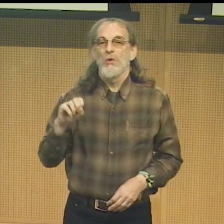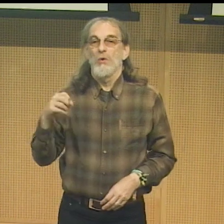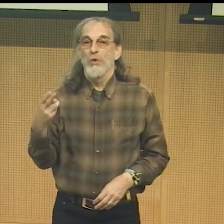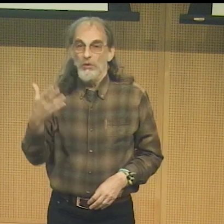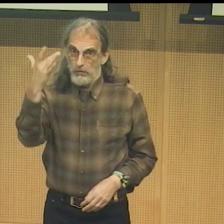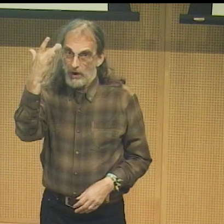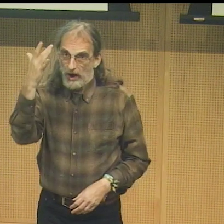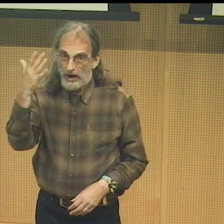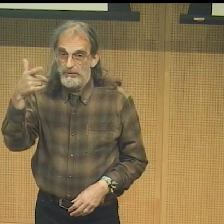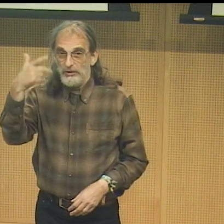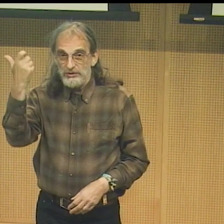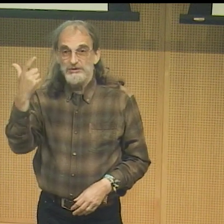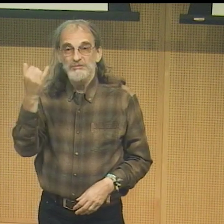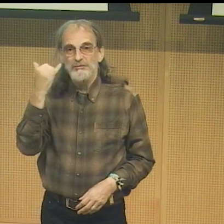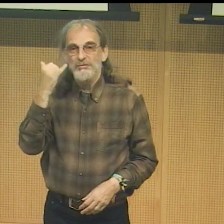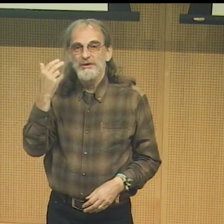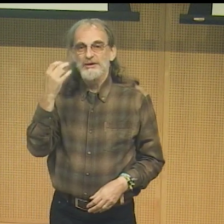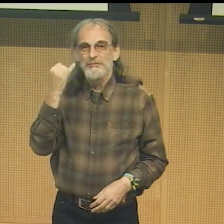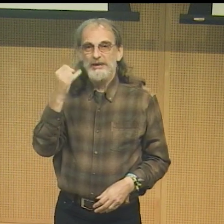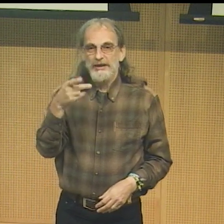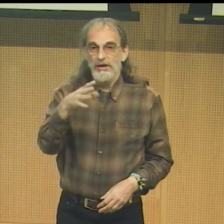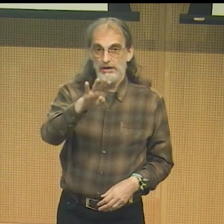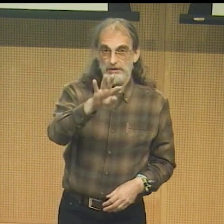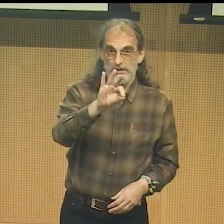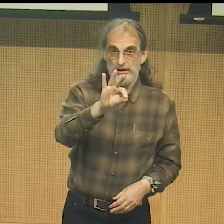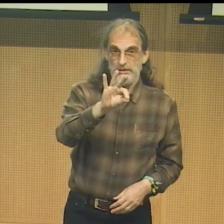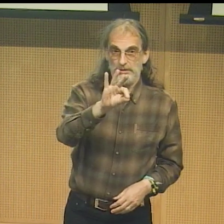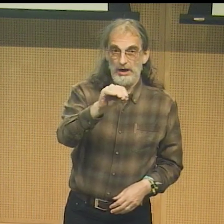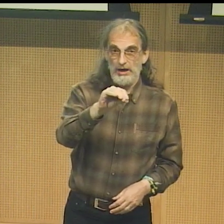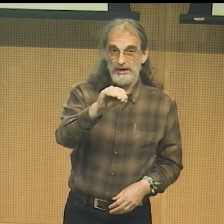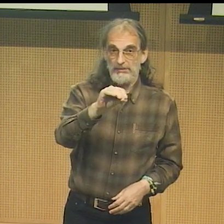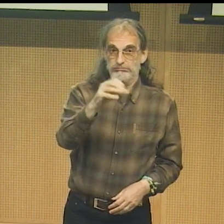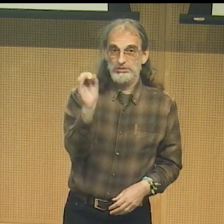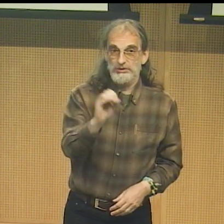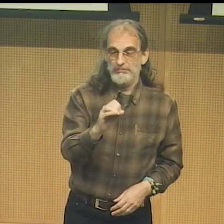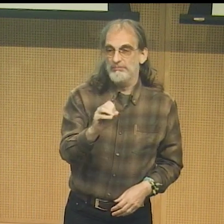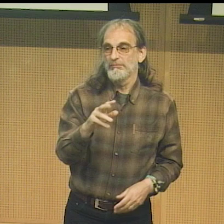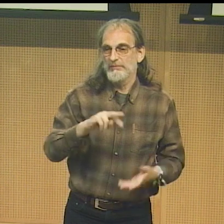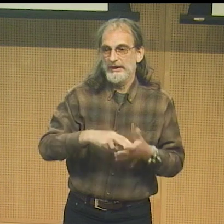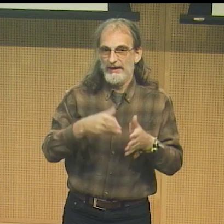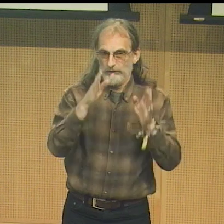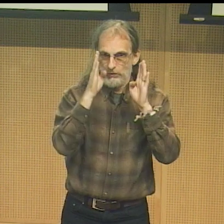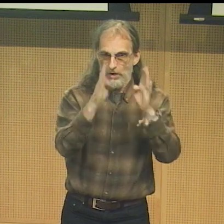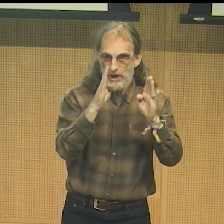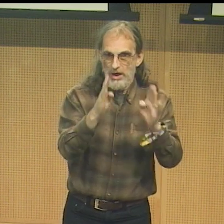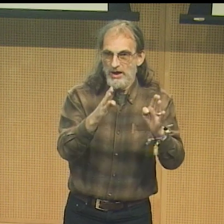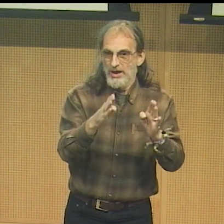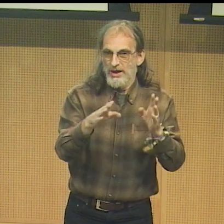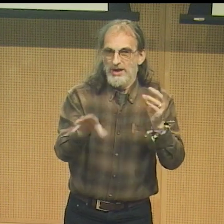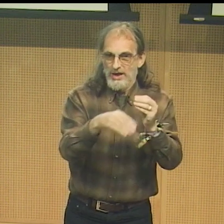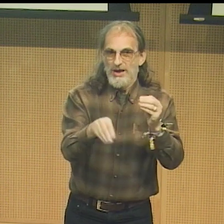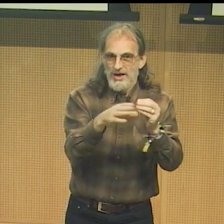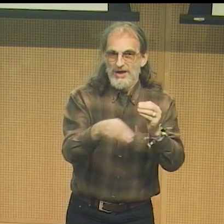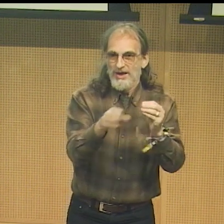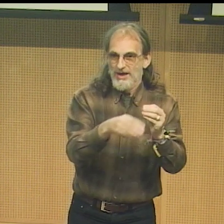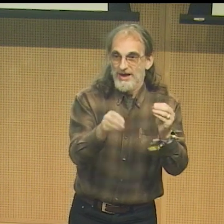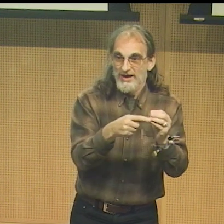familiar with it. Well, thank you, because that's important, because I'm going to speak to the percentage of the audience